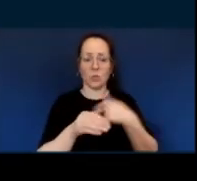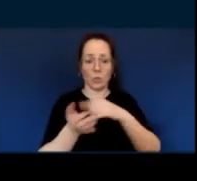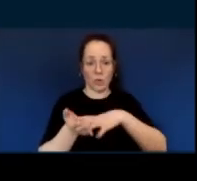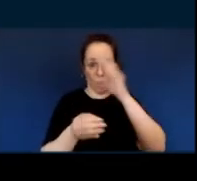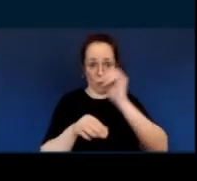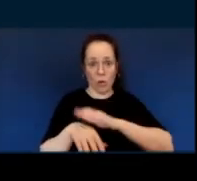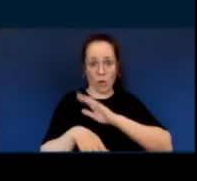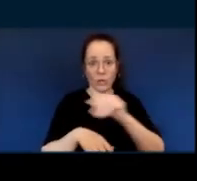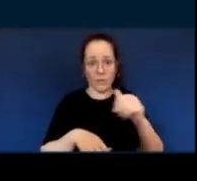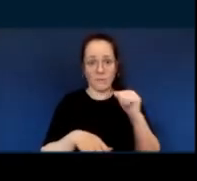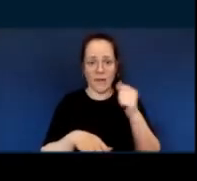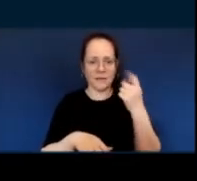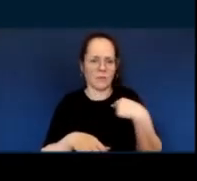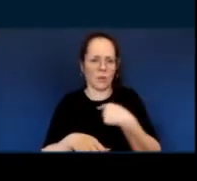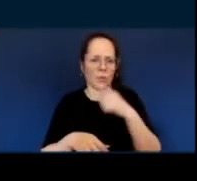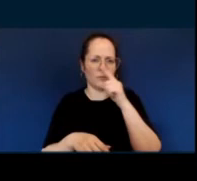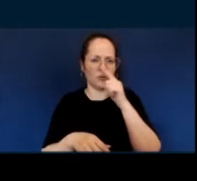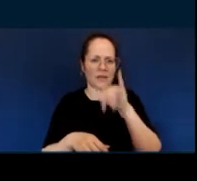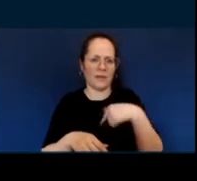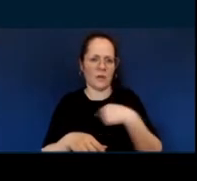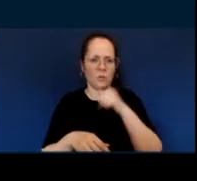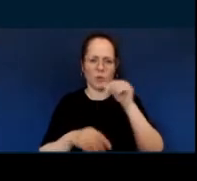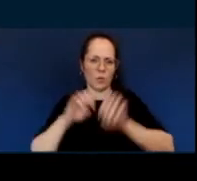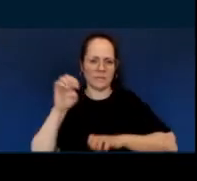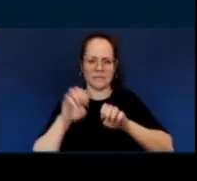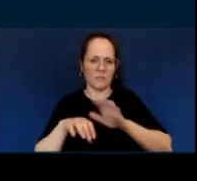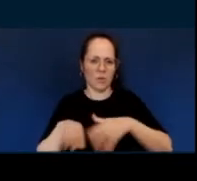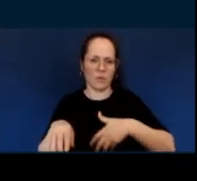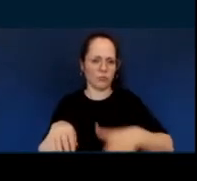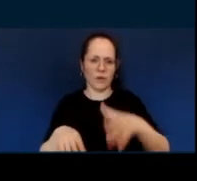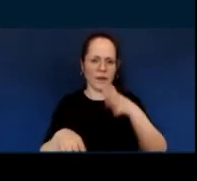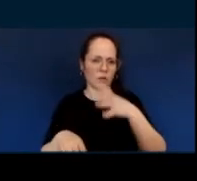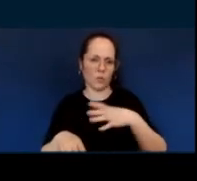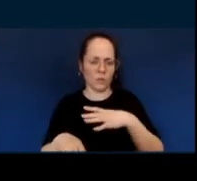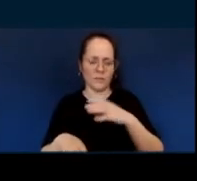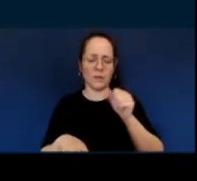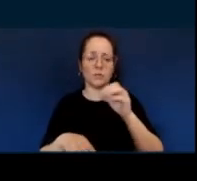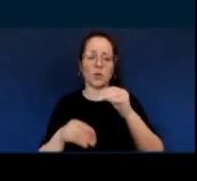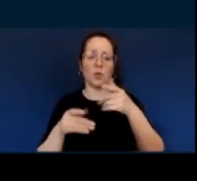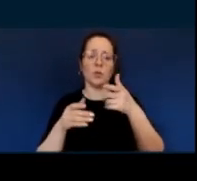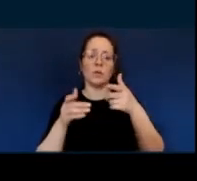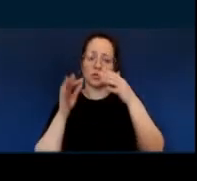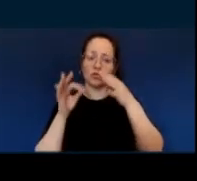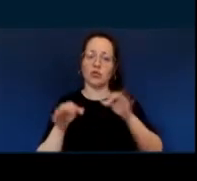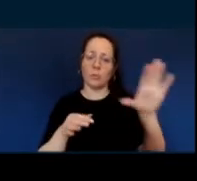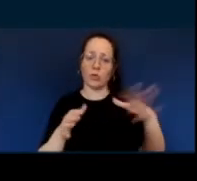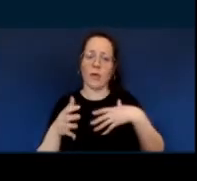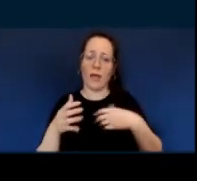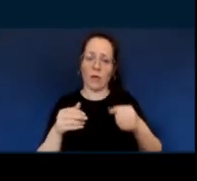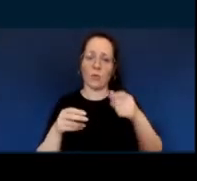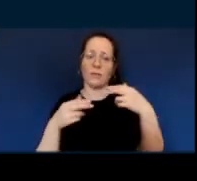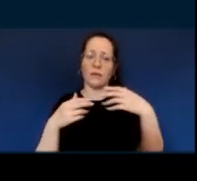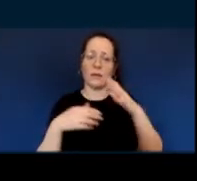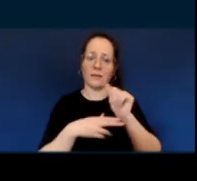WE DON'T BE EXPERIMENT ON PREGNANT WOMEN.